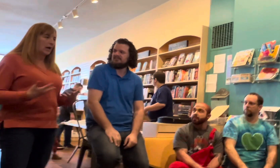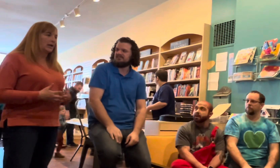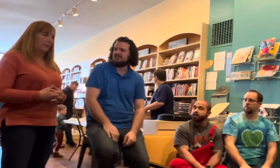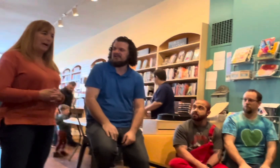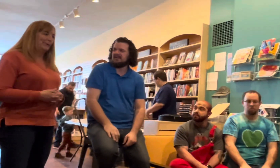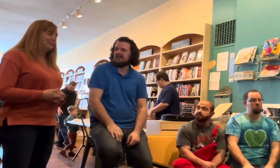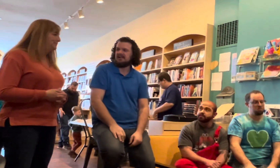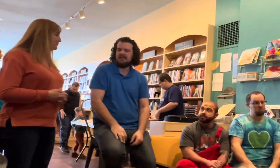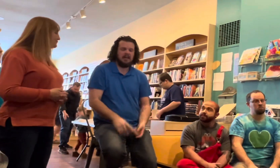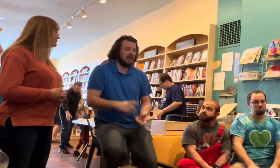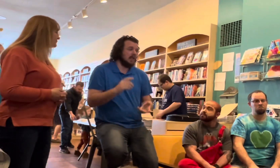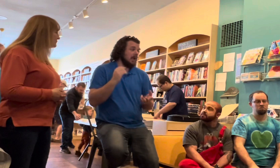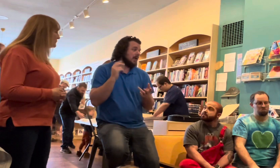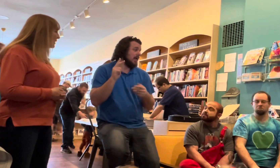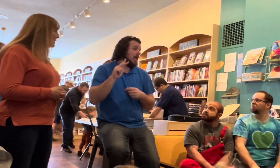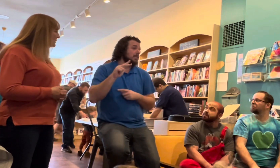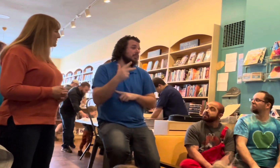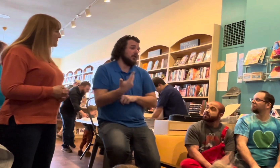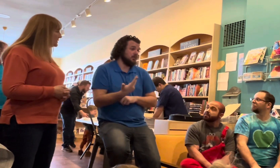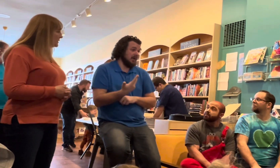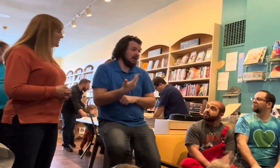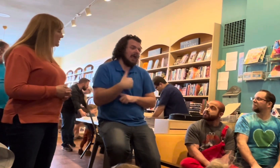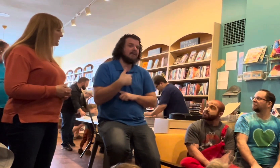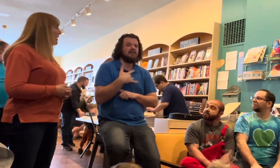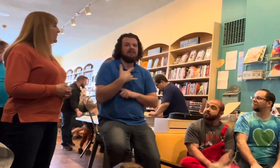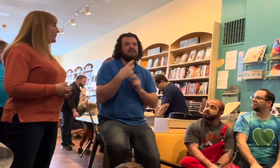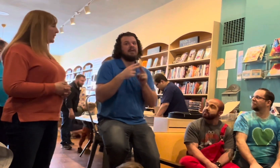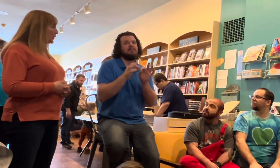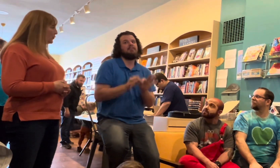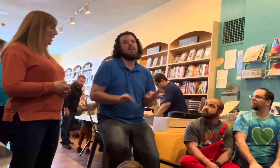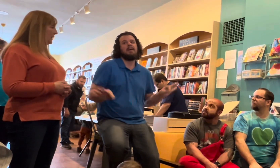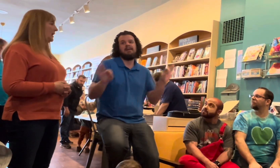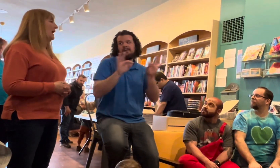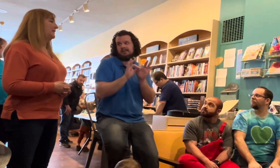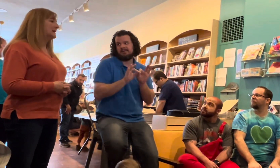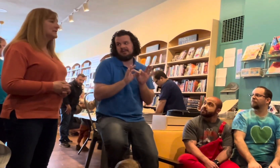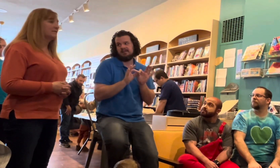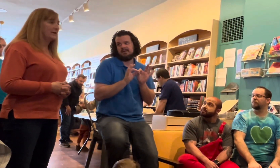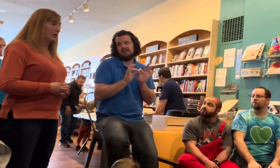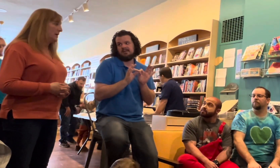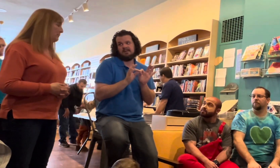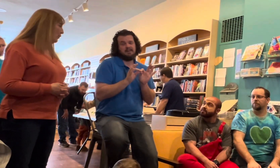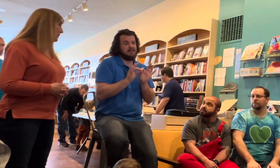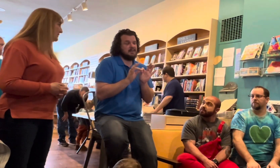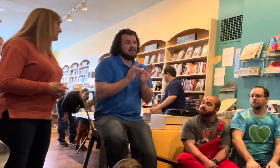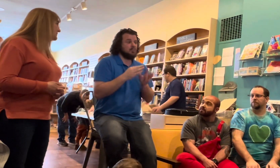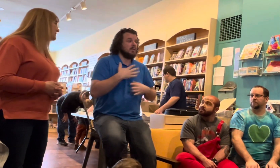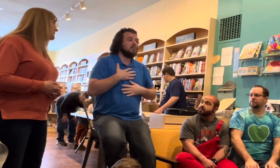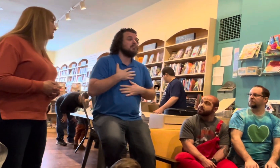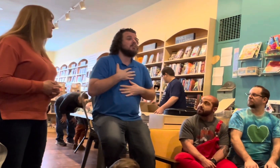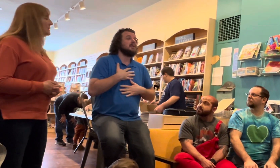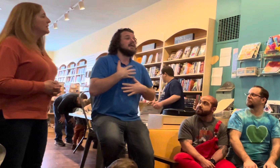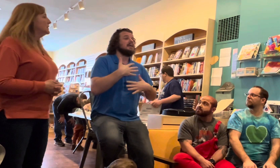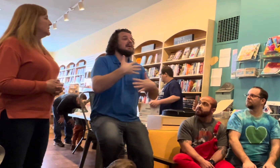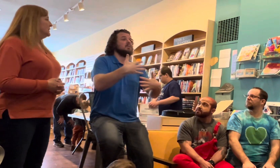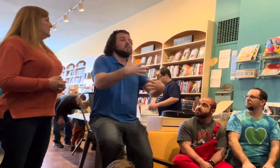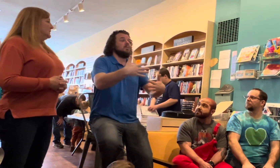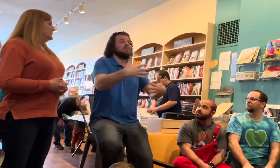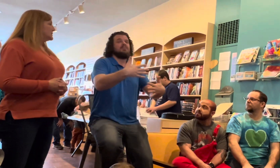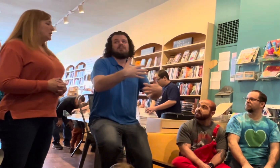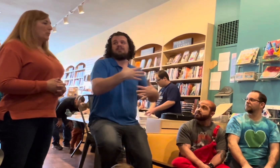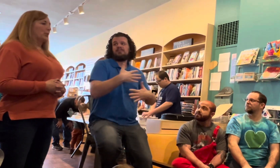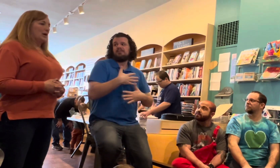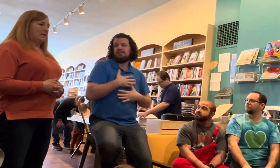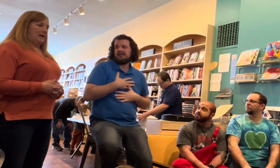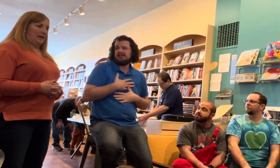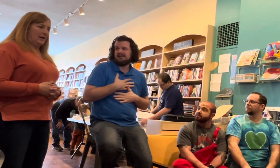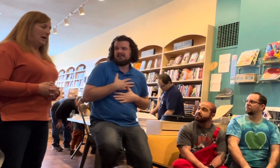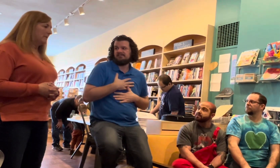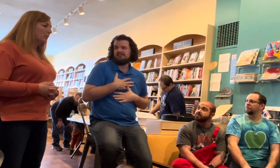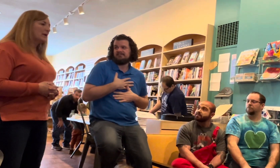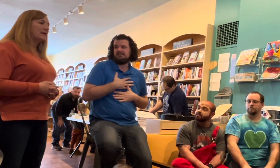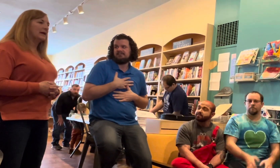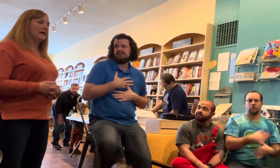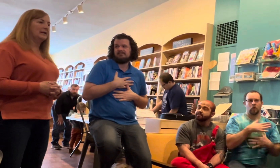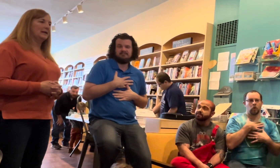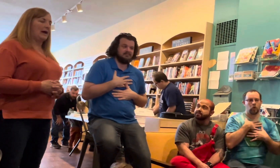talking about. The third one I think is very important. So: "breathing." Breathing in and